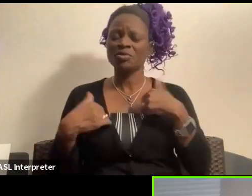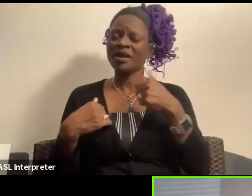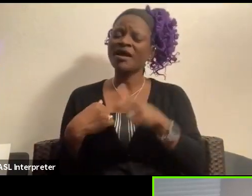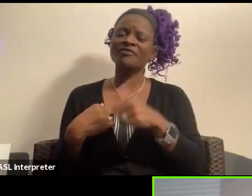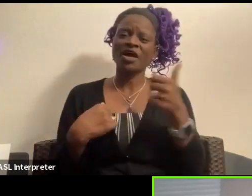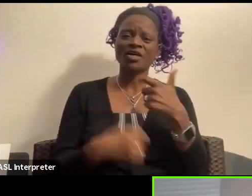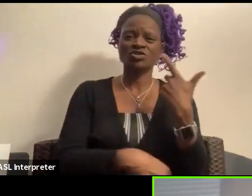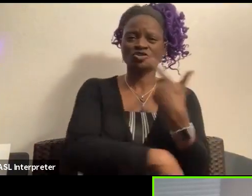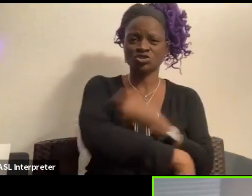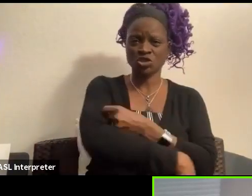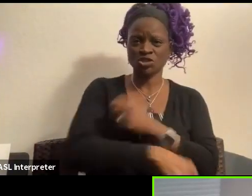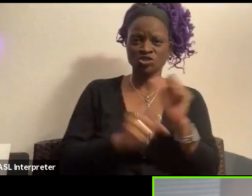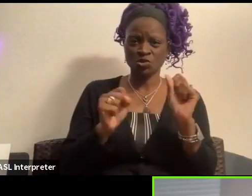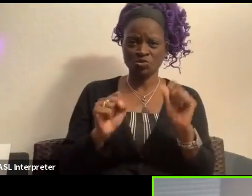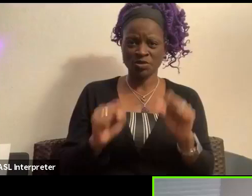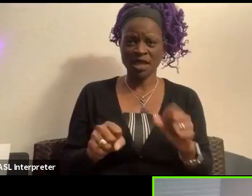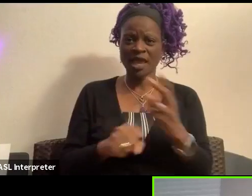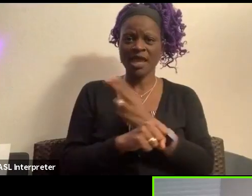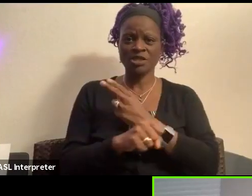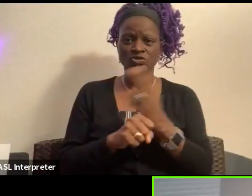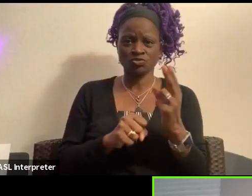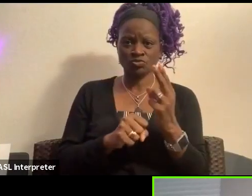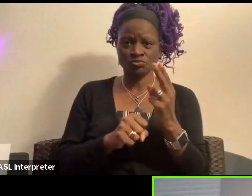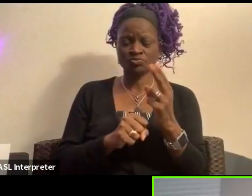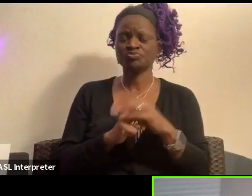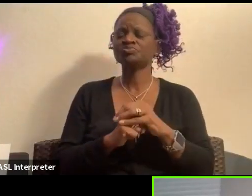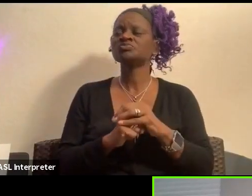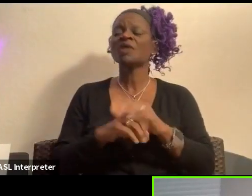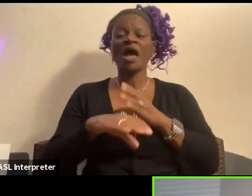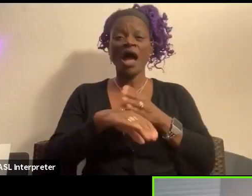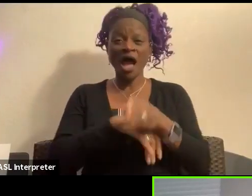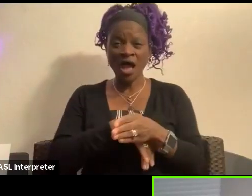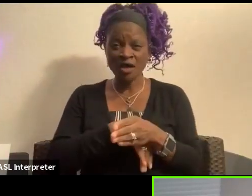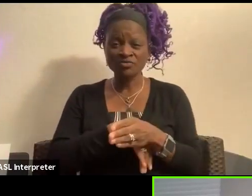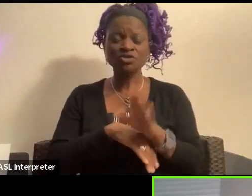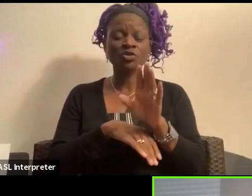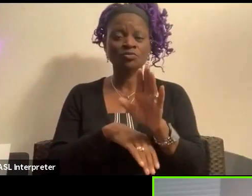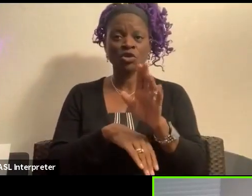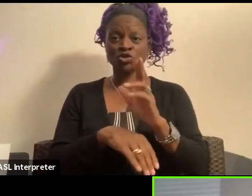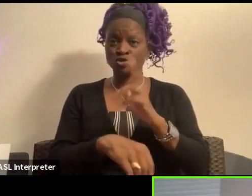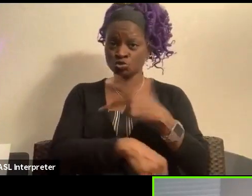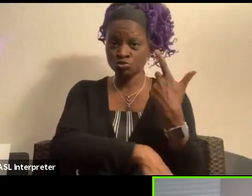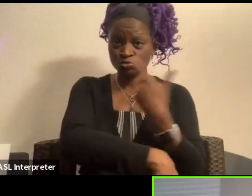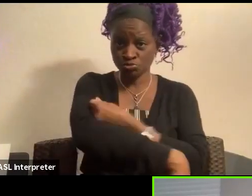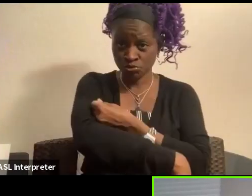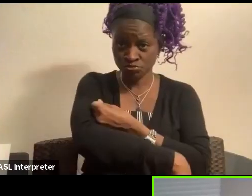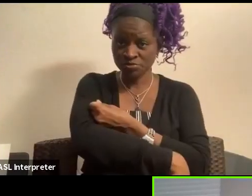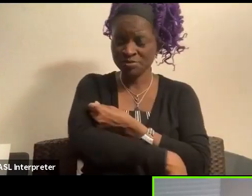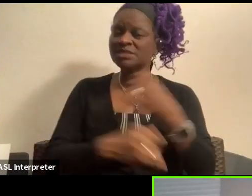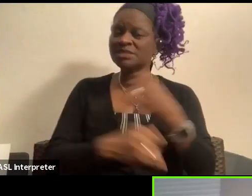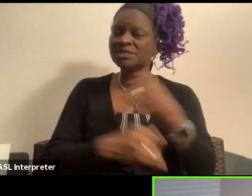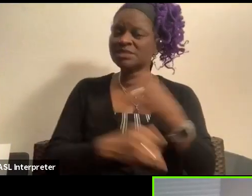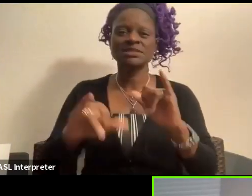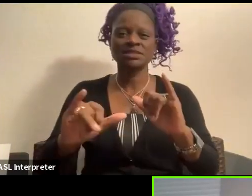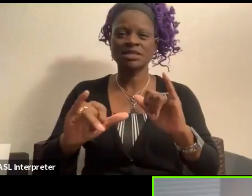Finally, we want to remind people that even after being vaccinated, we all still need to wear a mask and practice safety protocols.